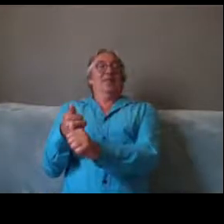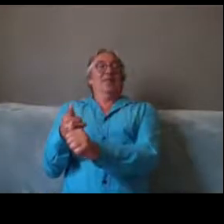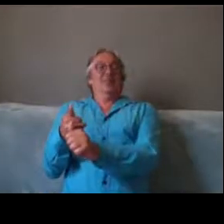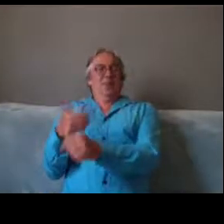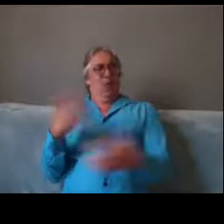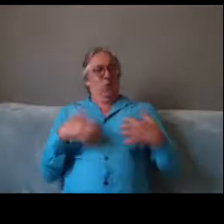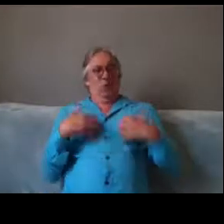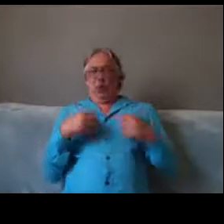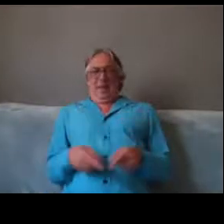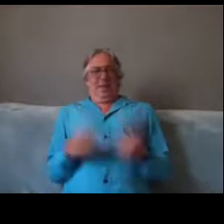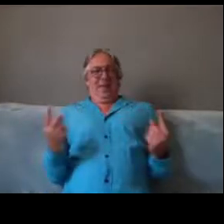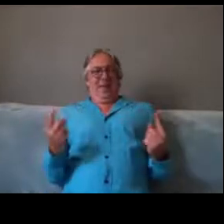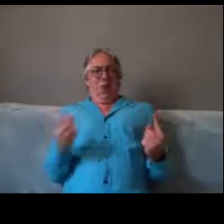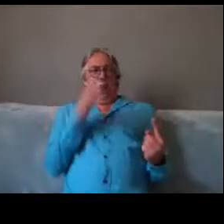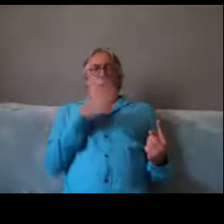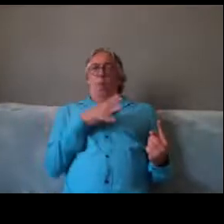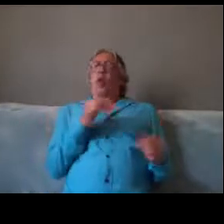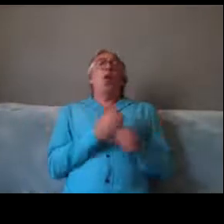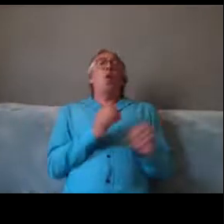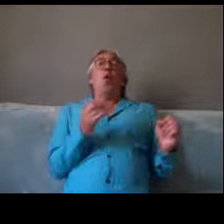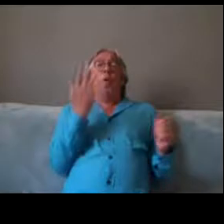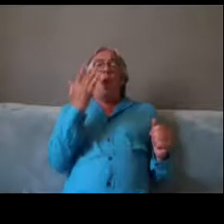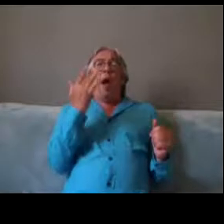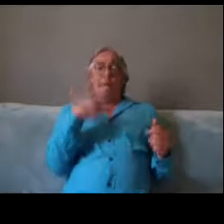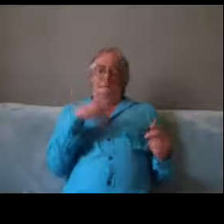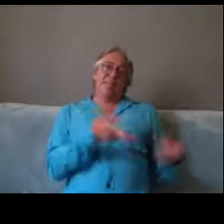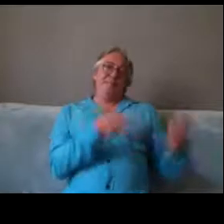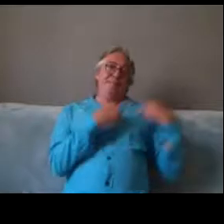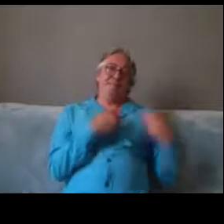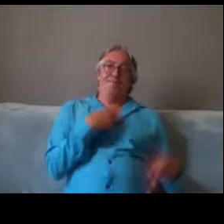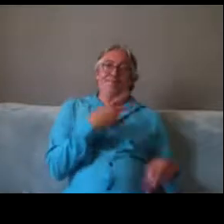and covering the costs for students with disabilities is rather positive.